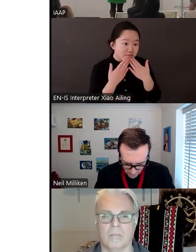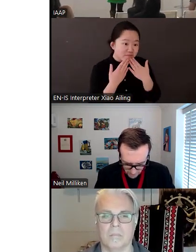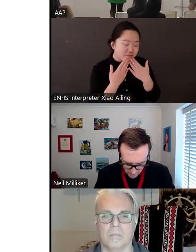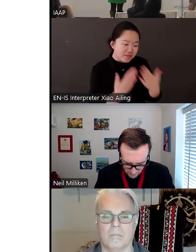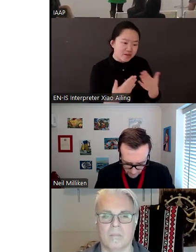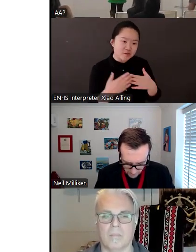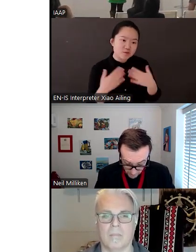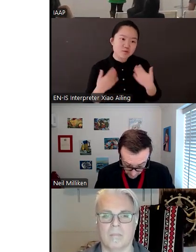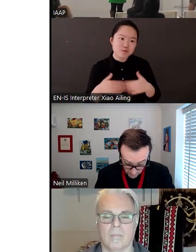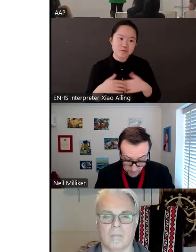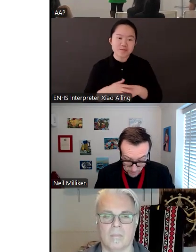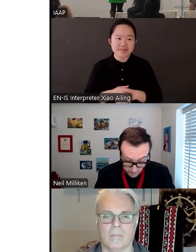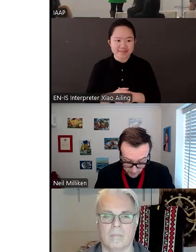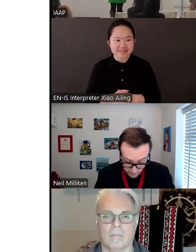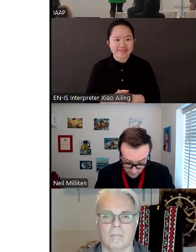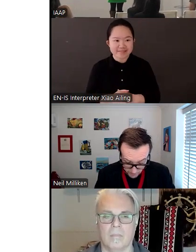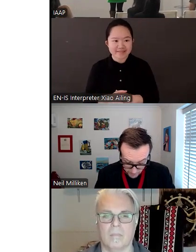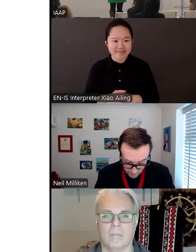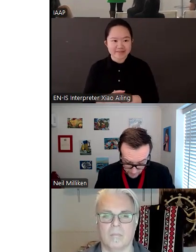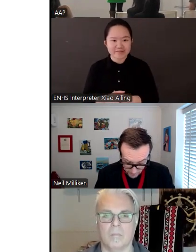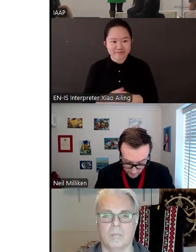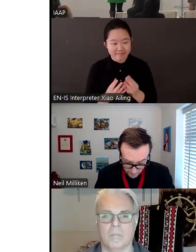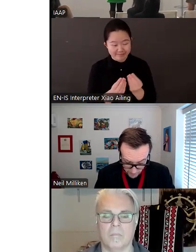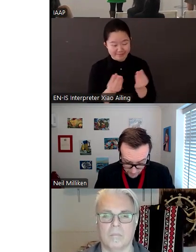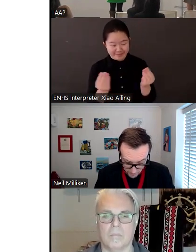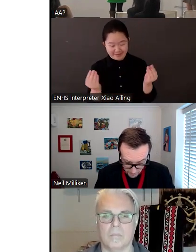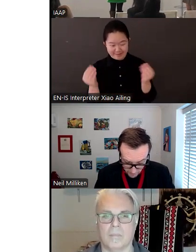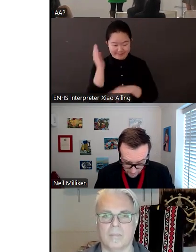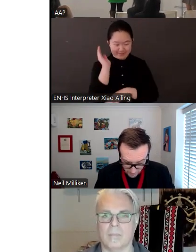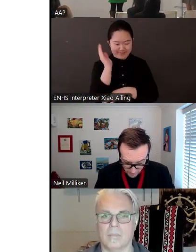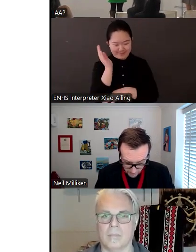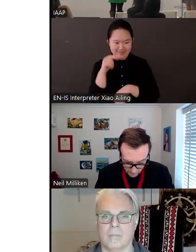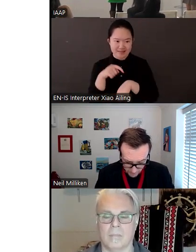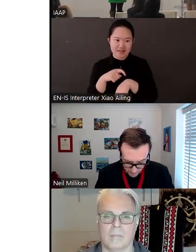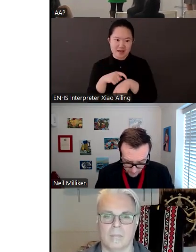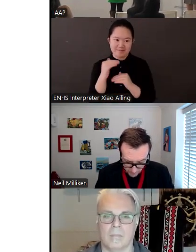So I'm happy that we have recorded this so people can go back and read the poetry again